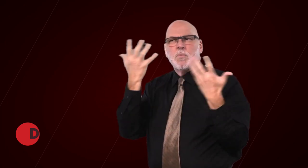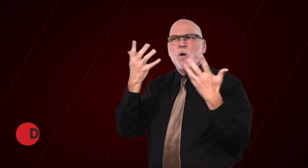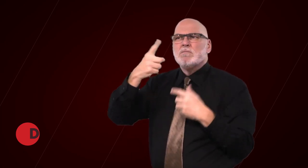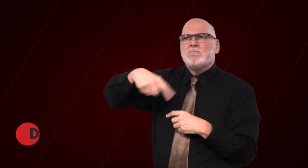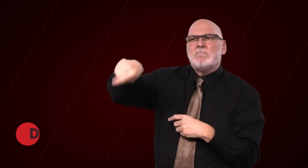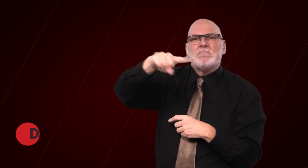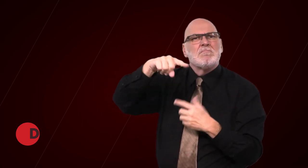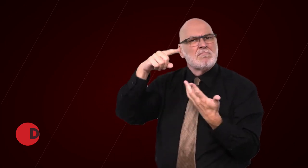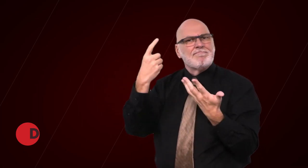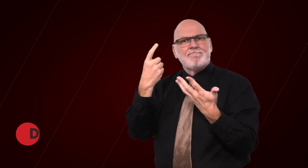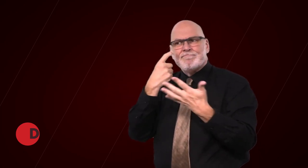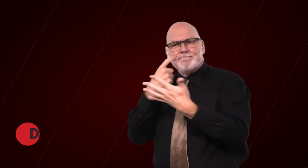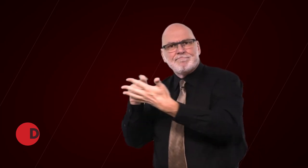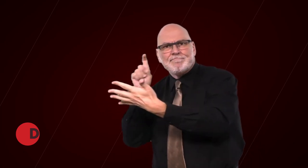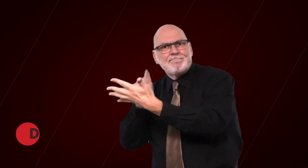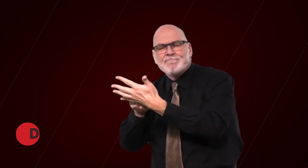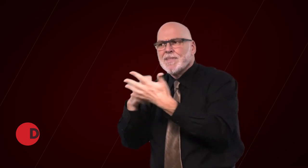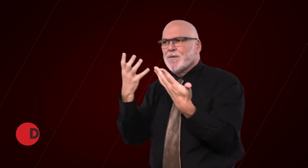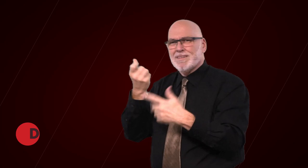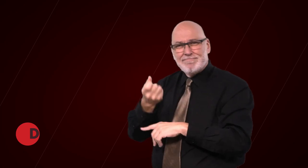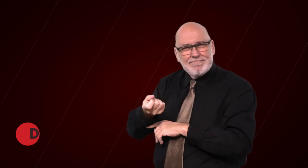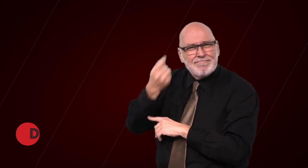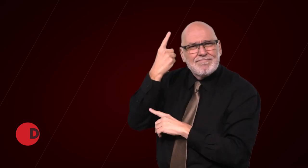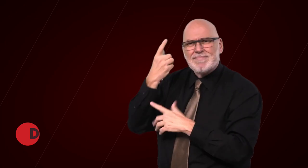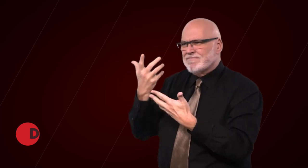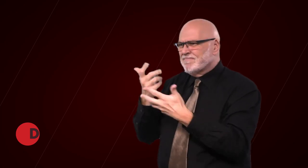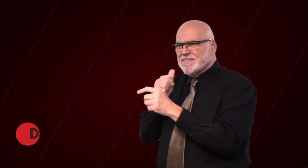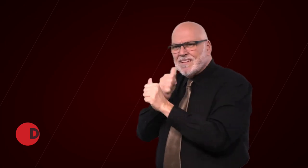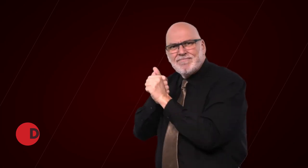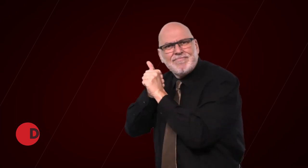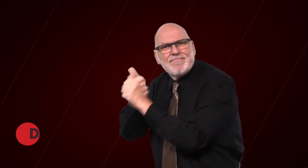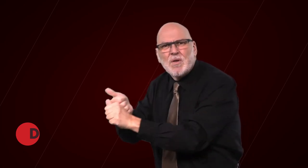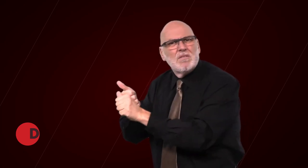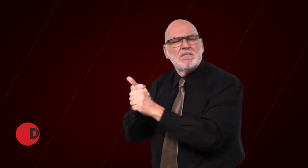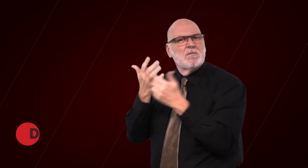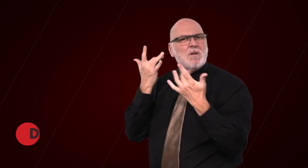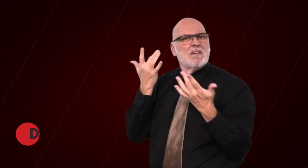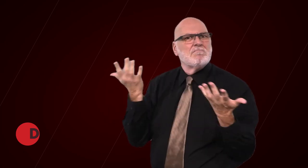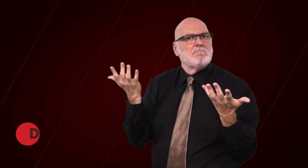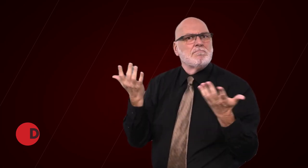What don't wireless providers understand or fail to recognize?